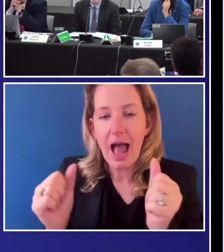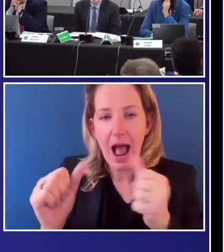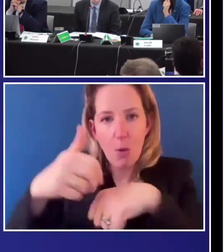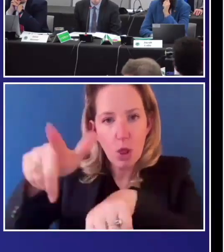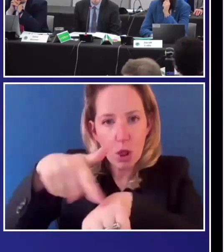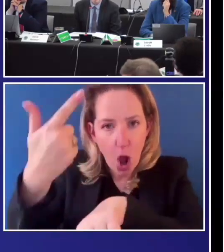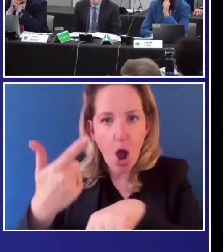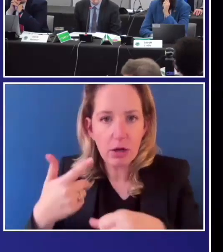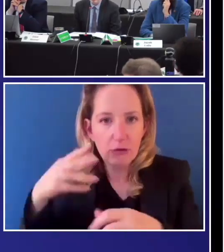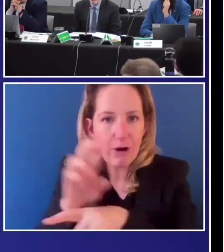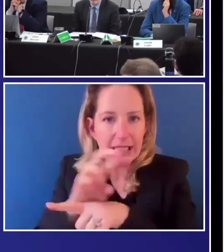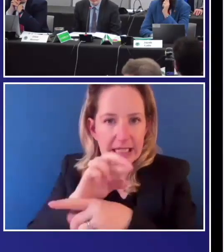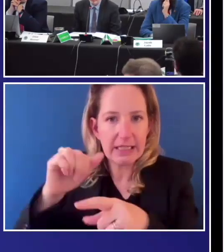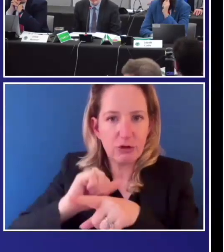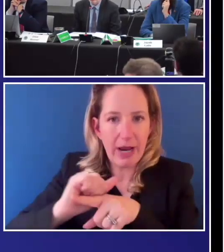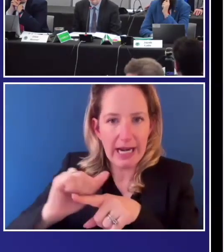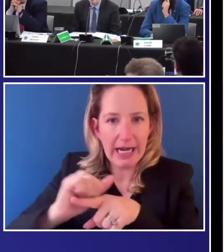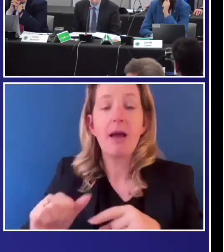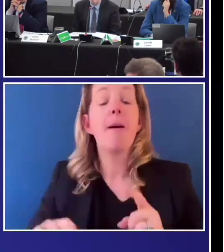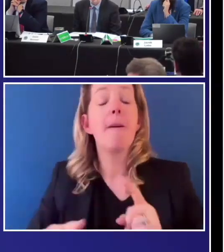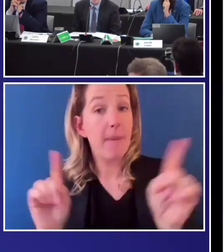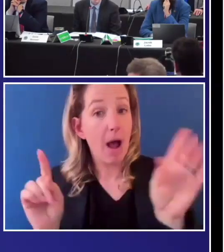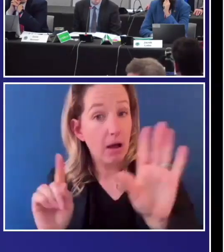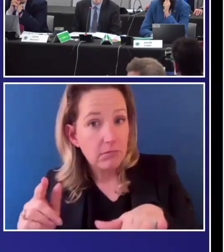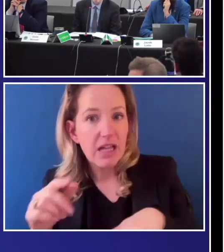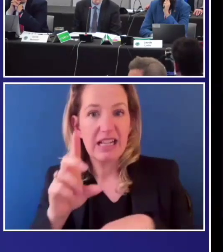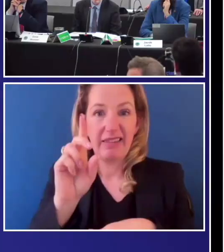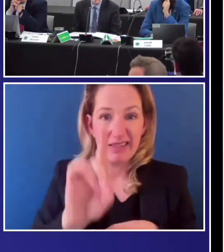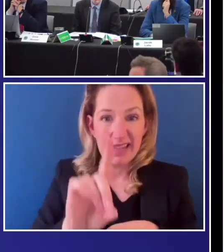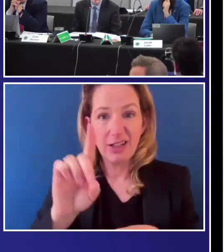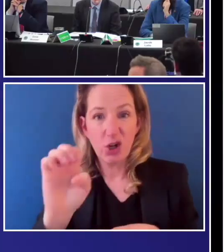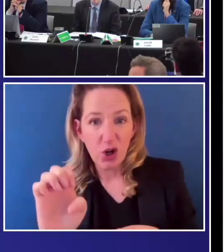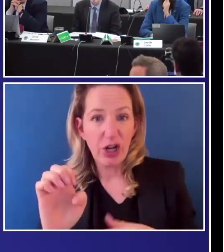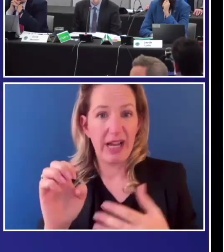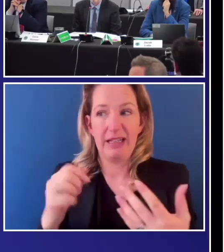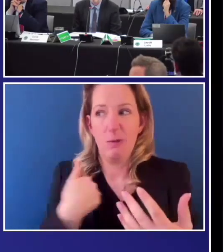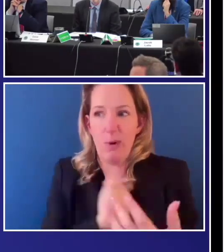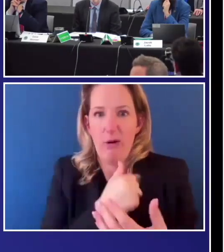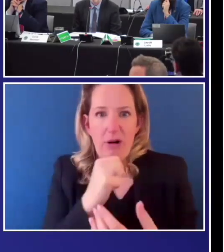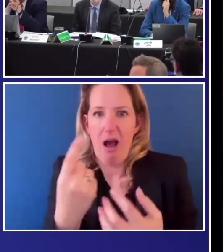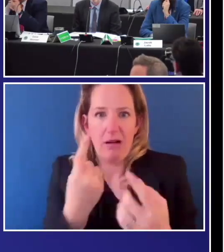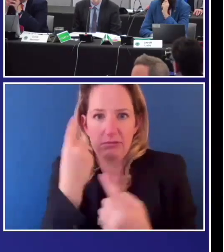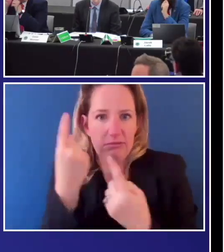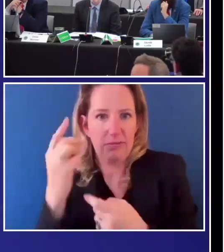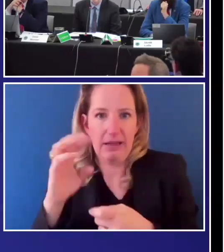we no longer have the debt-to-earnings in our proposal, we no longer need this definition. So, scrolling down.